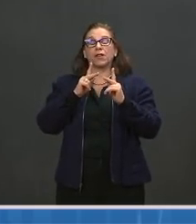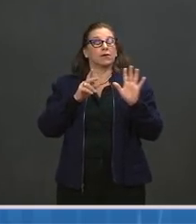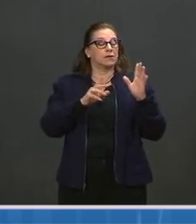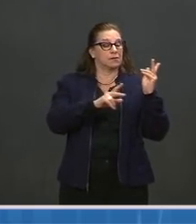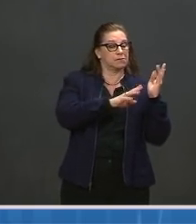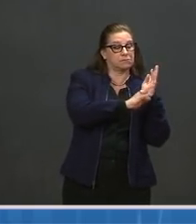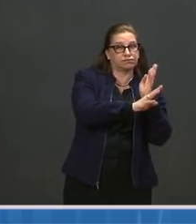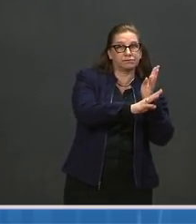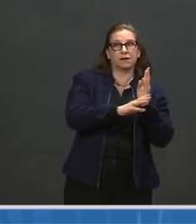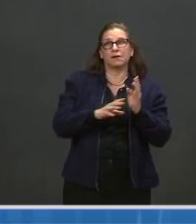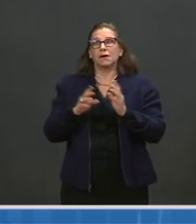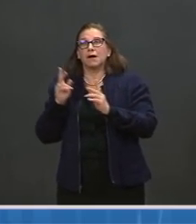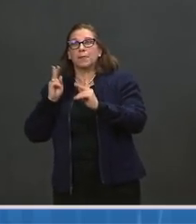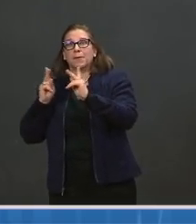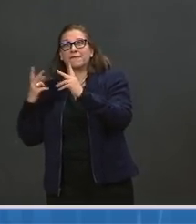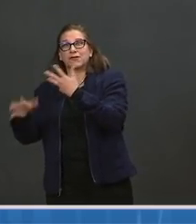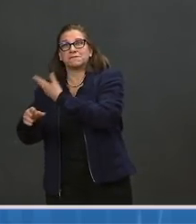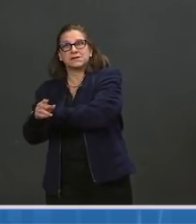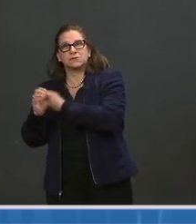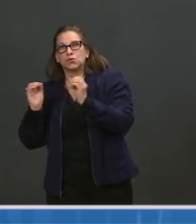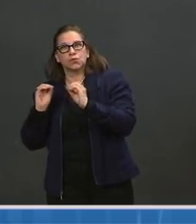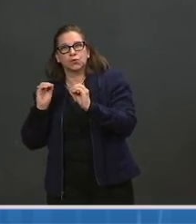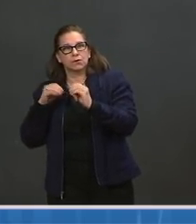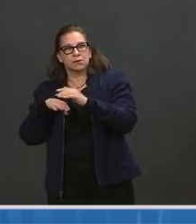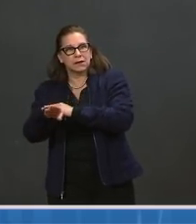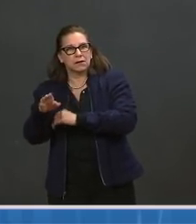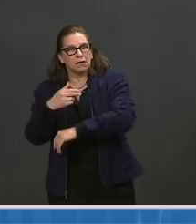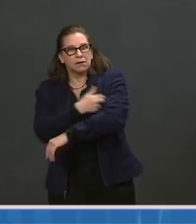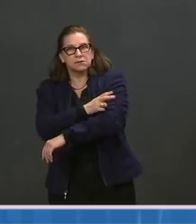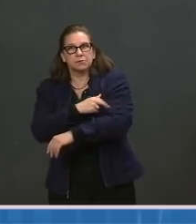namely, a very good efficacy -- 79.9 percent --